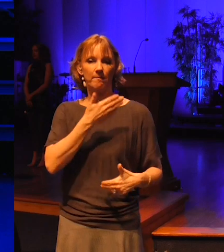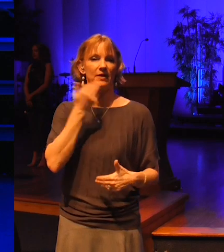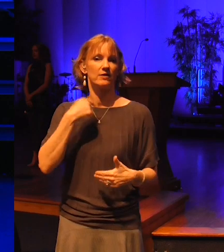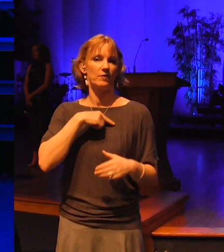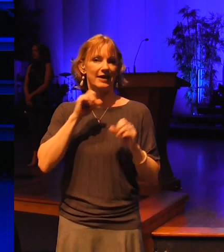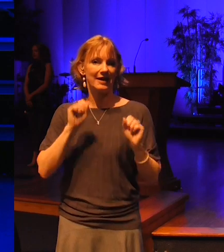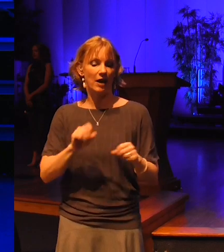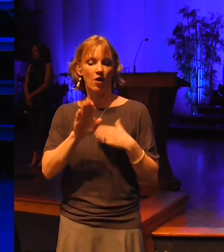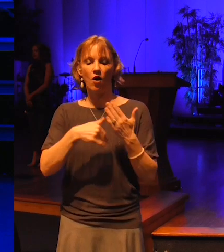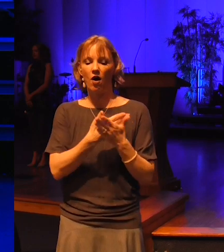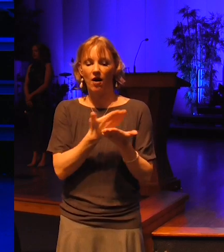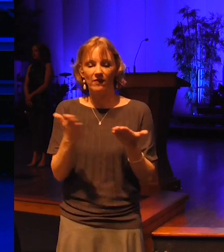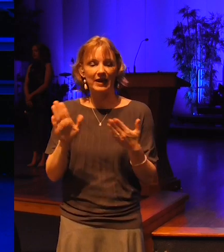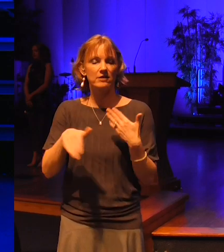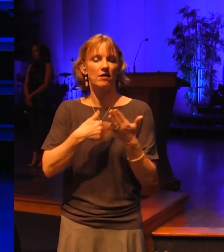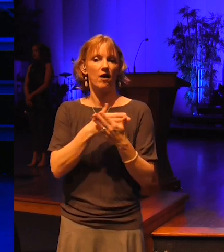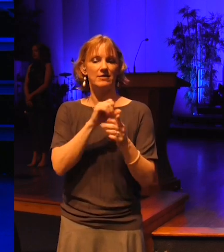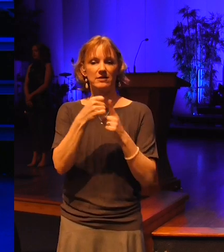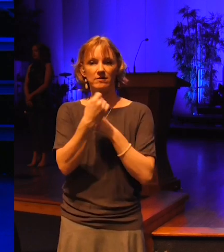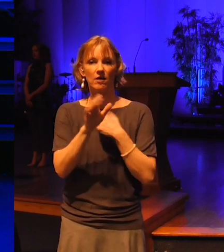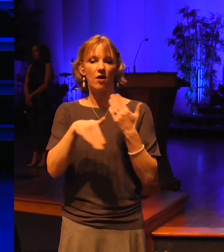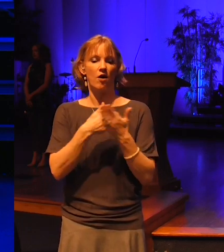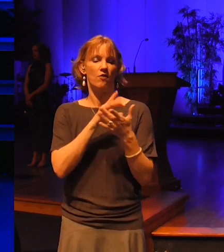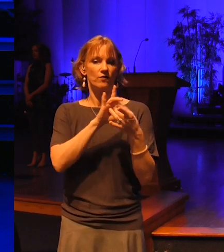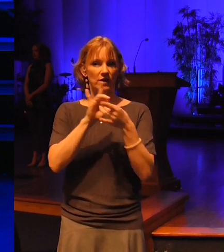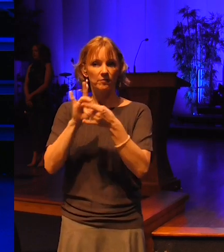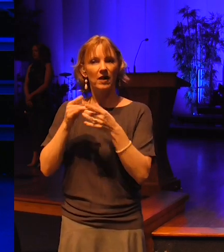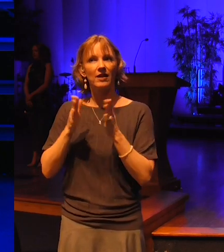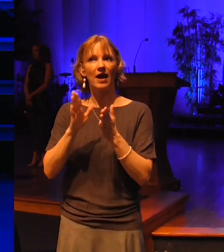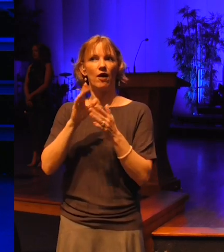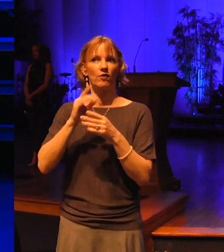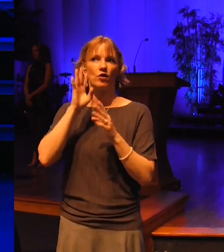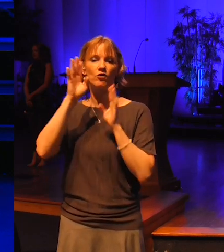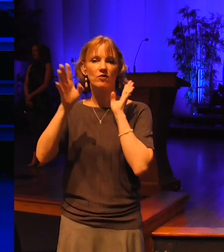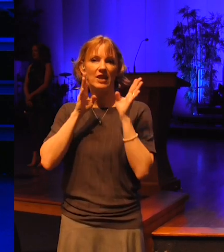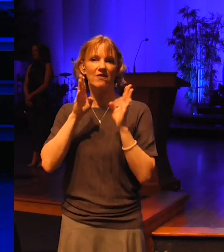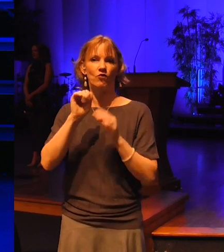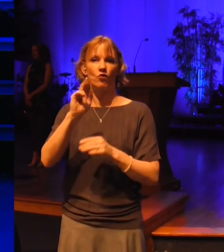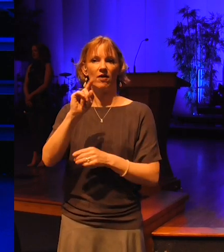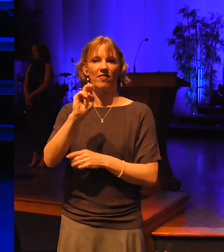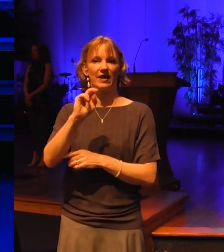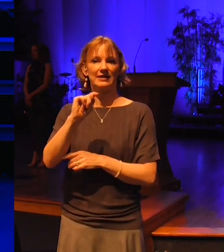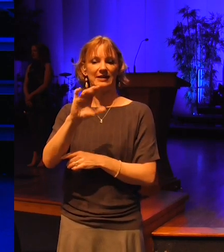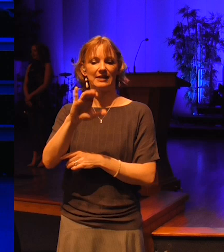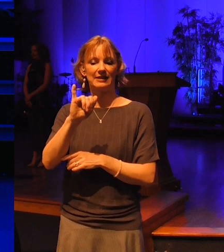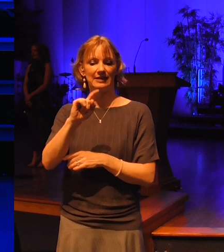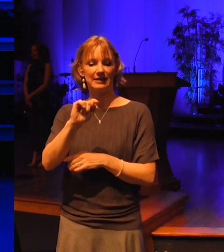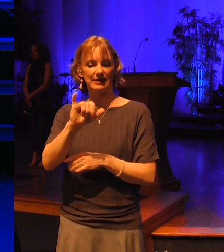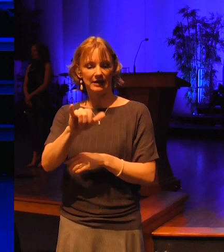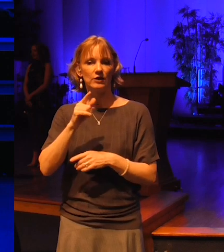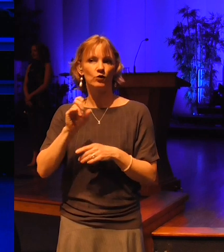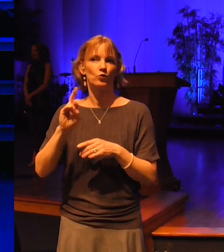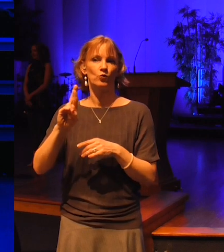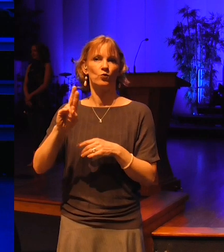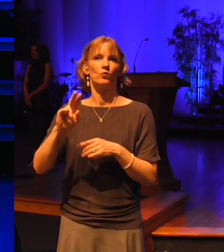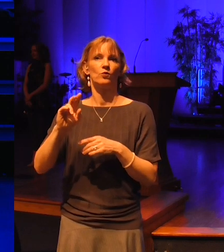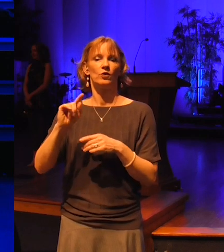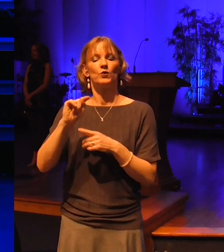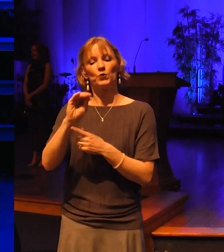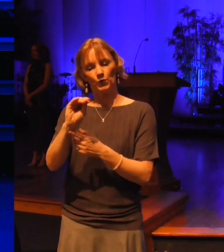in all relationships we allow that creative authenticity to bring forth those new miracles